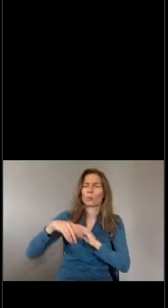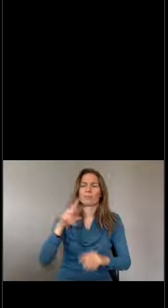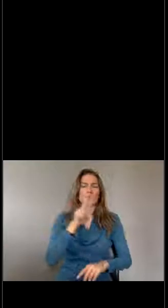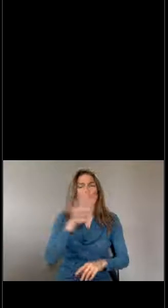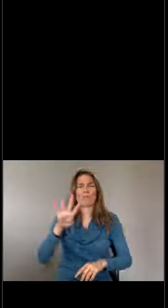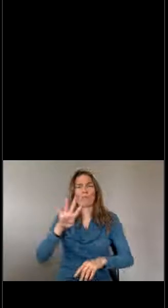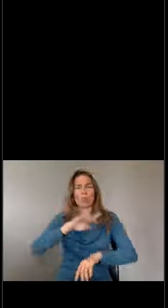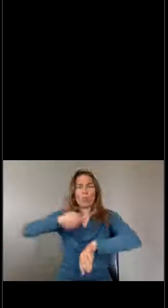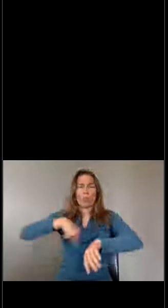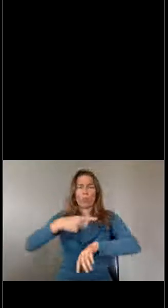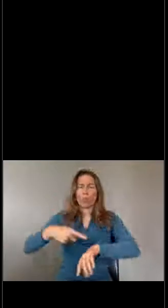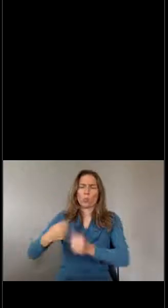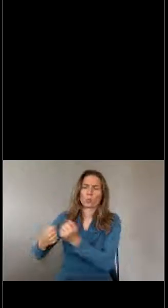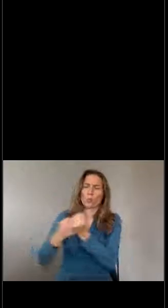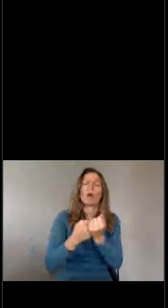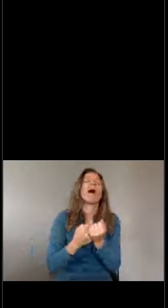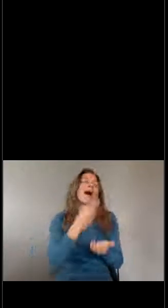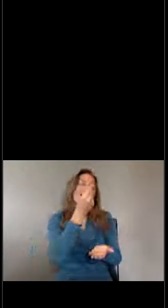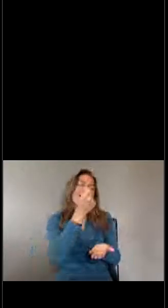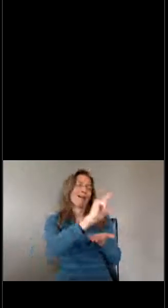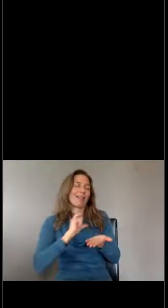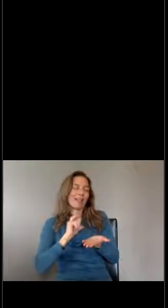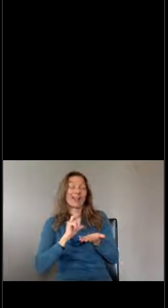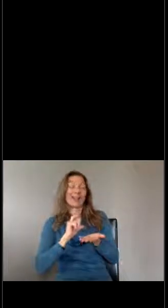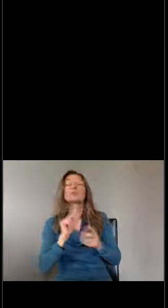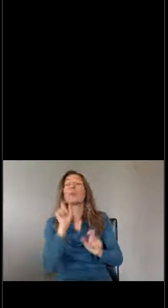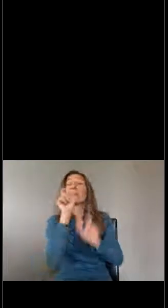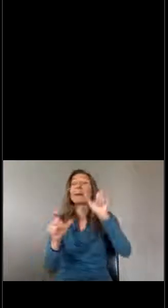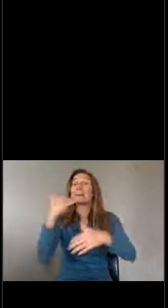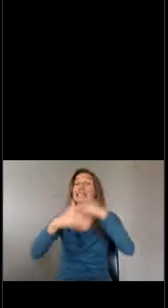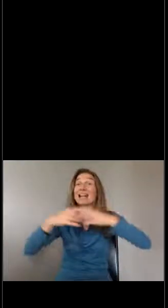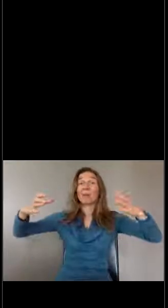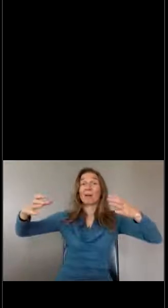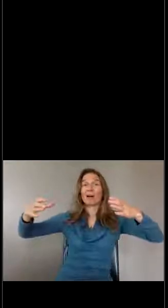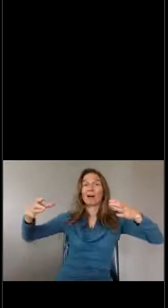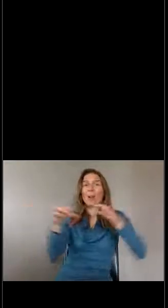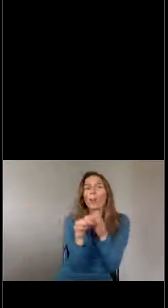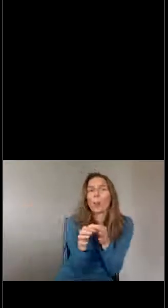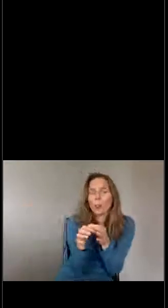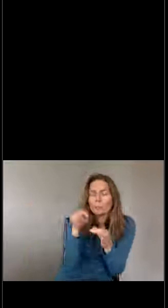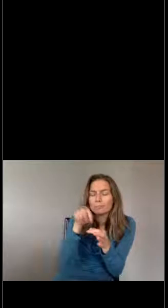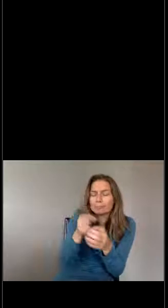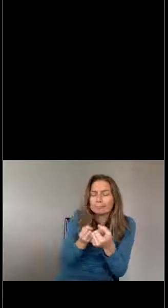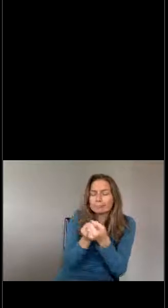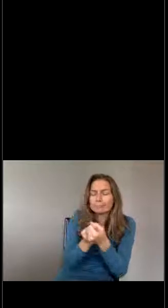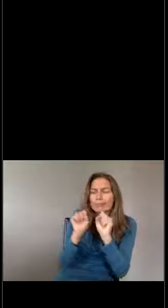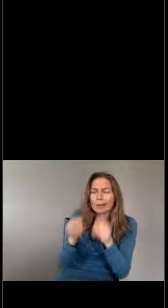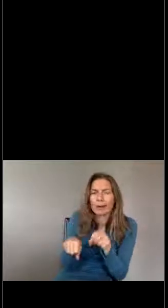of people with disabilities eligible for these programmes. Turning to health insurance available in Kenya,